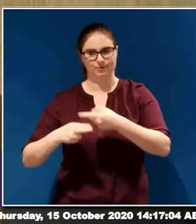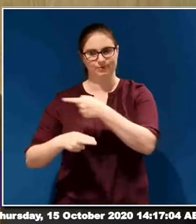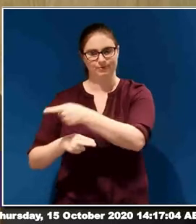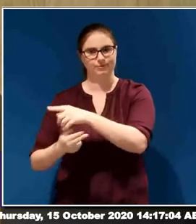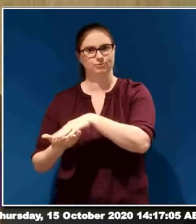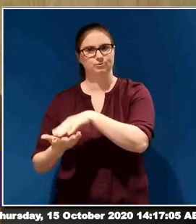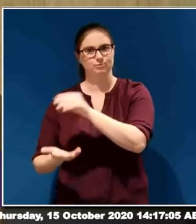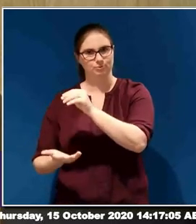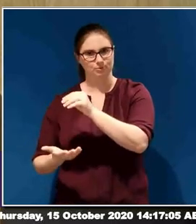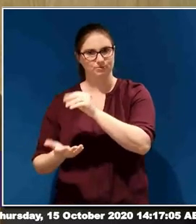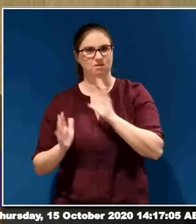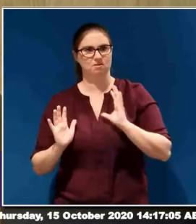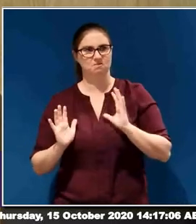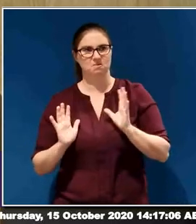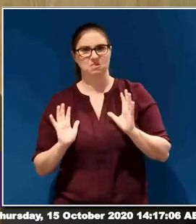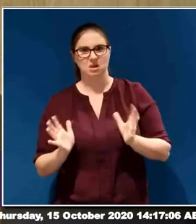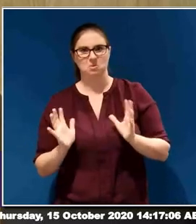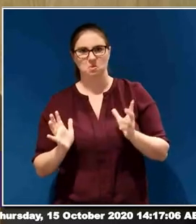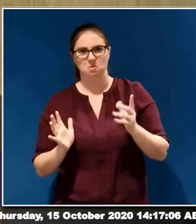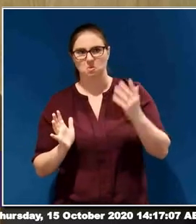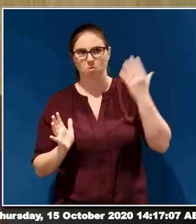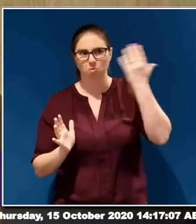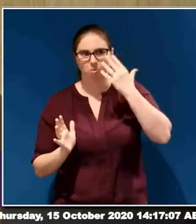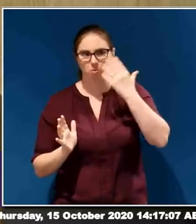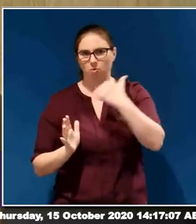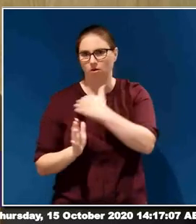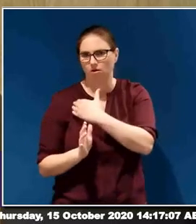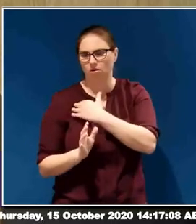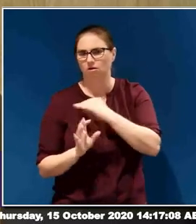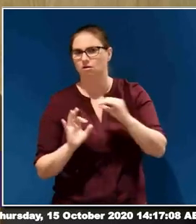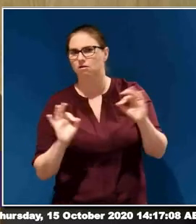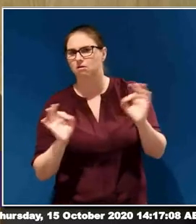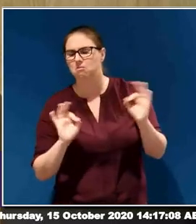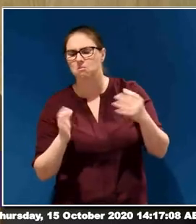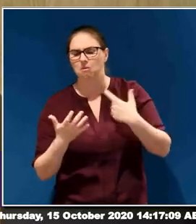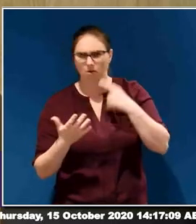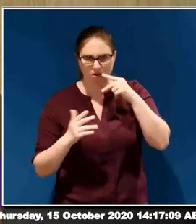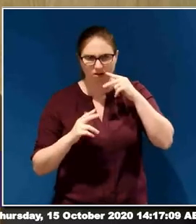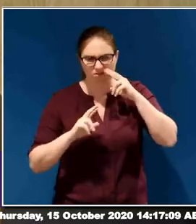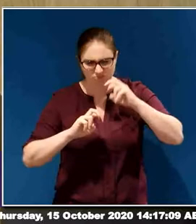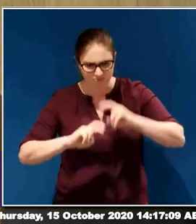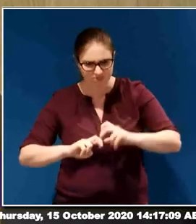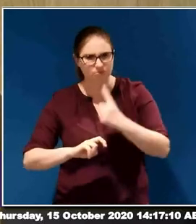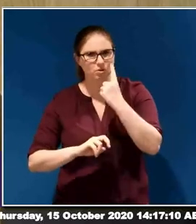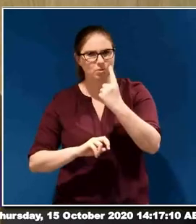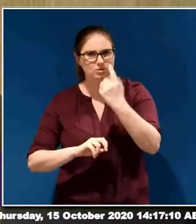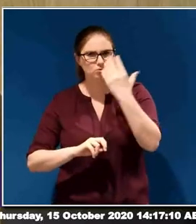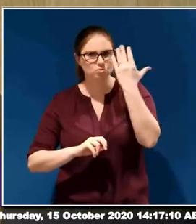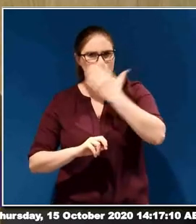get into OneSchool, have a look at what the documented situation was.